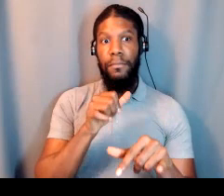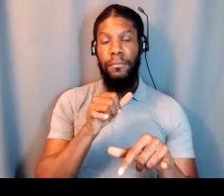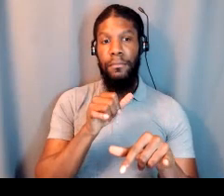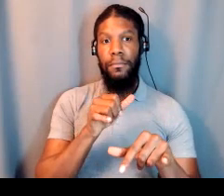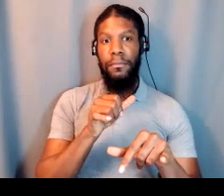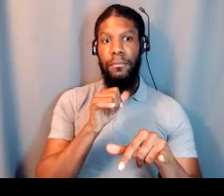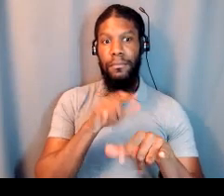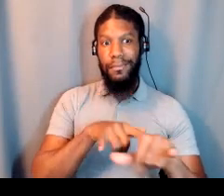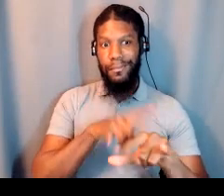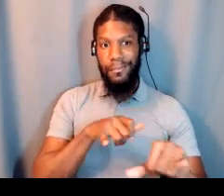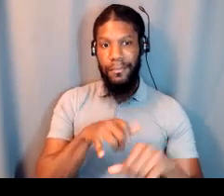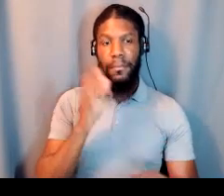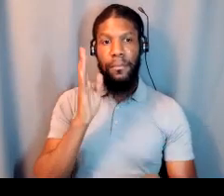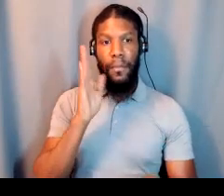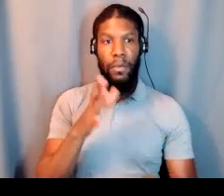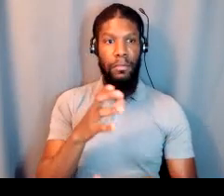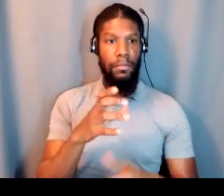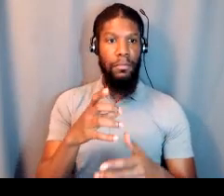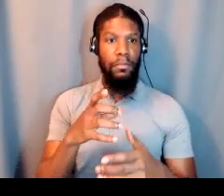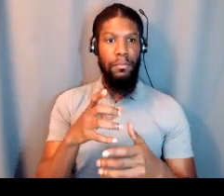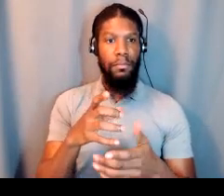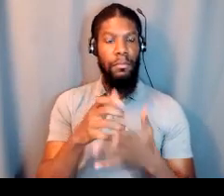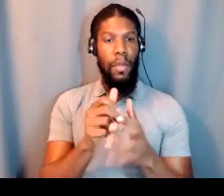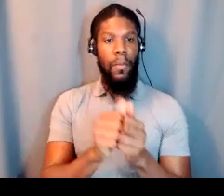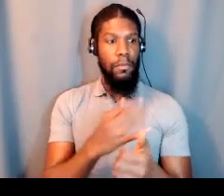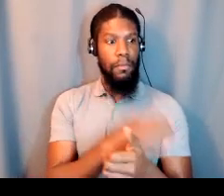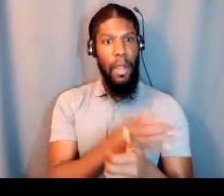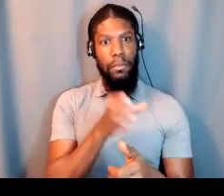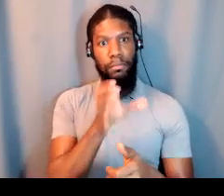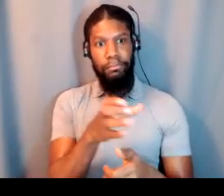demonstrate both antiracism and resistance to everyday language oppression. Kendi argues,